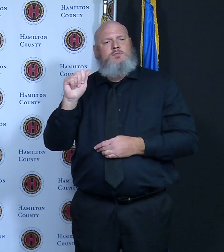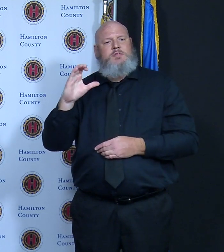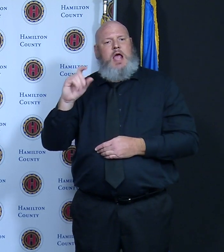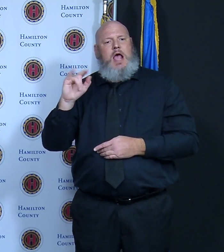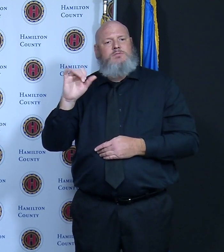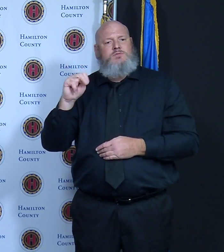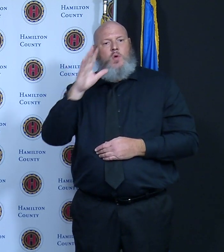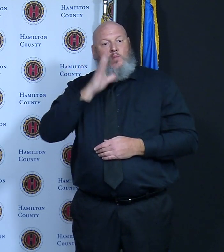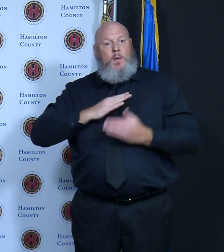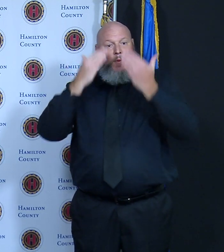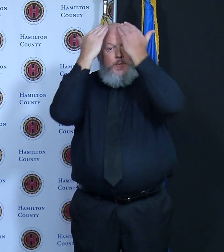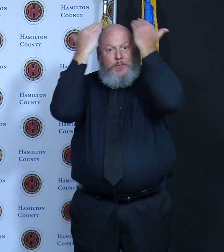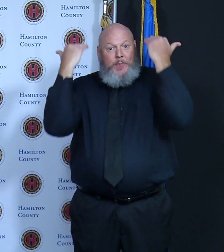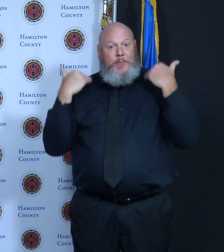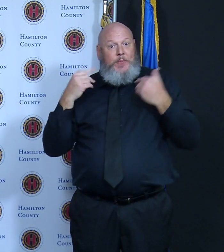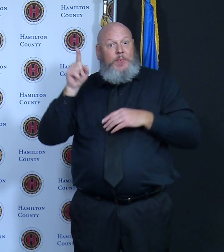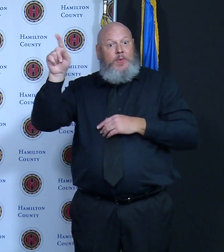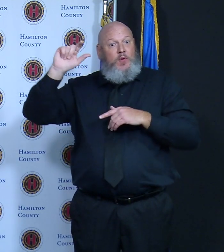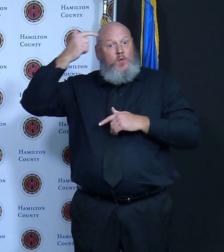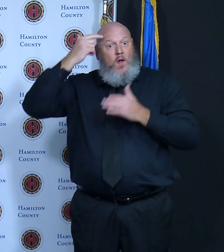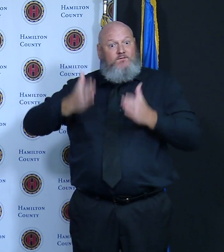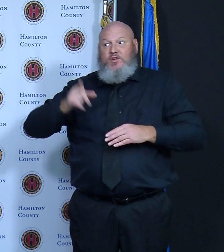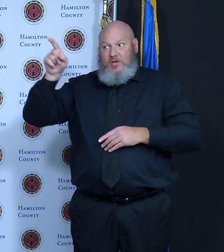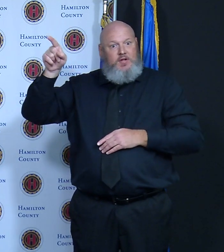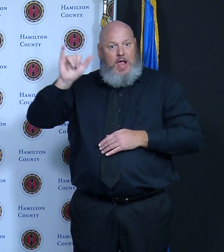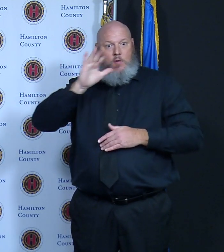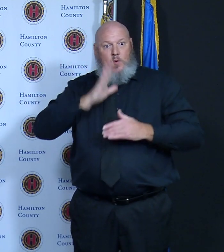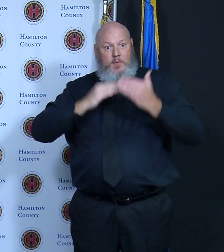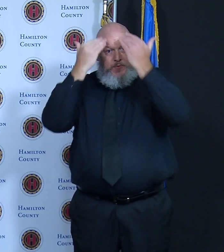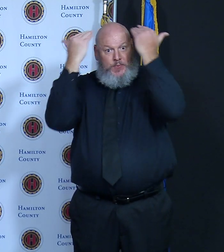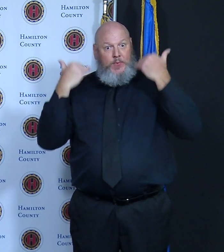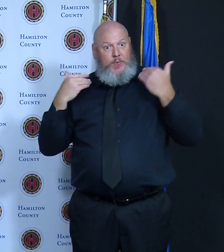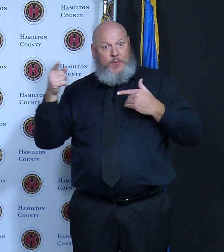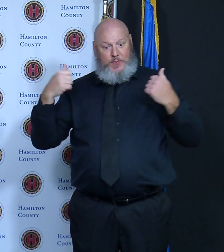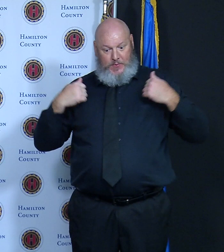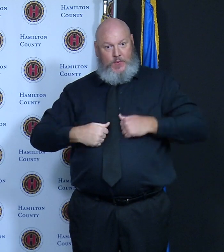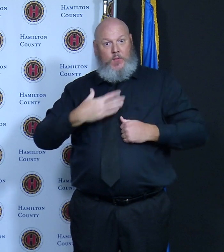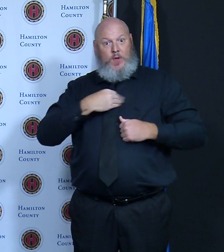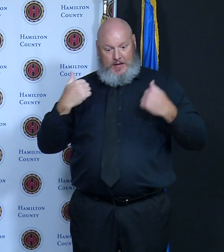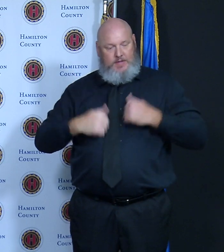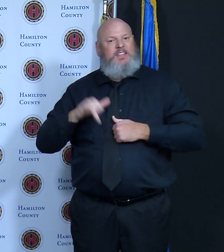is any idea how many tests are available in Hamilton County how many are being